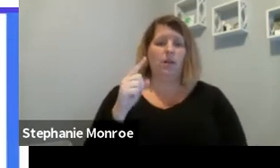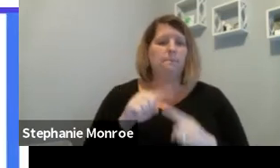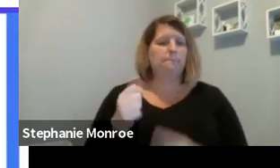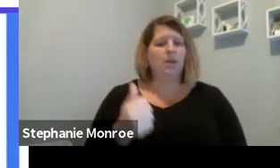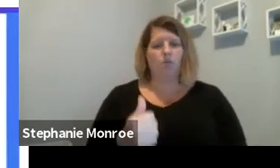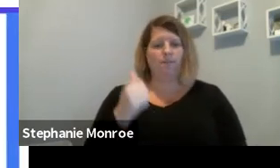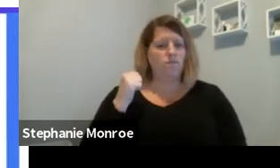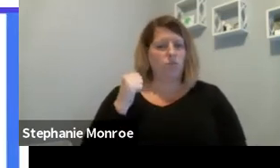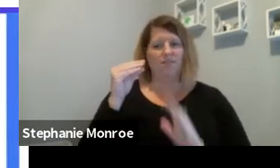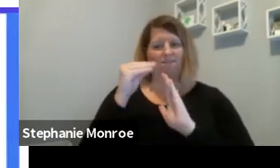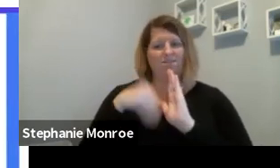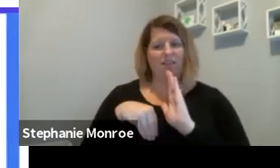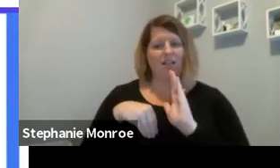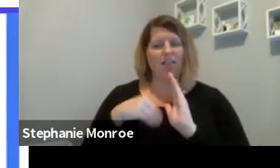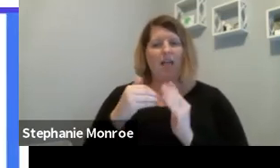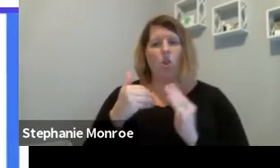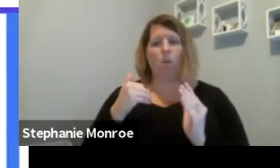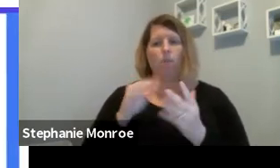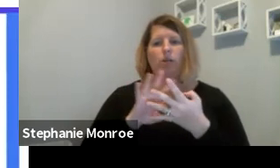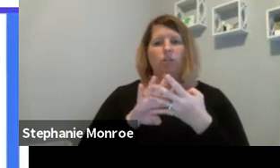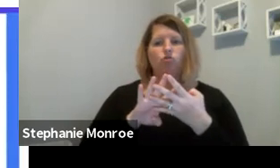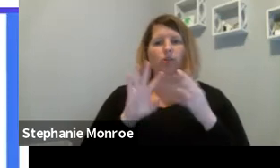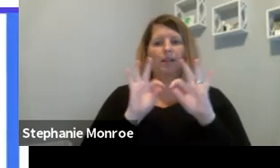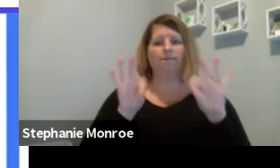but refuses to fill out the prescreening form.